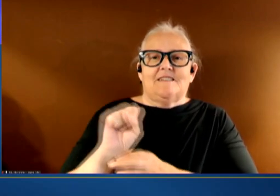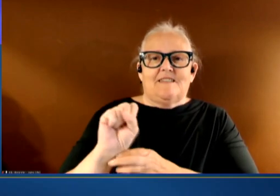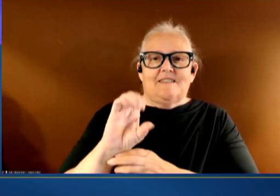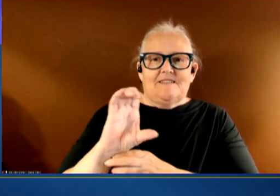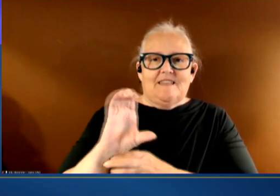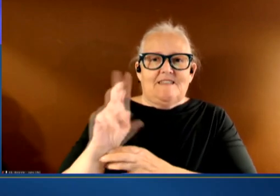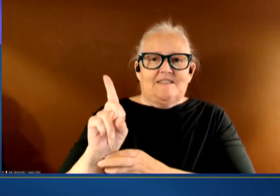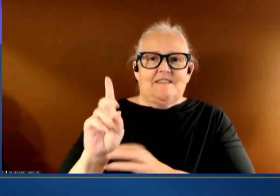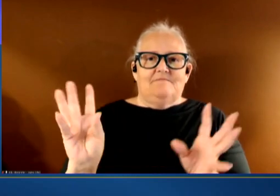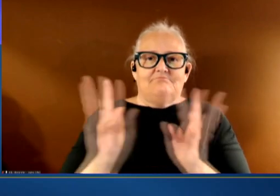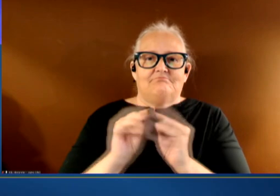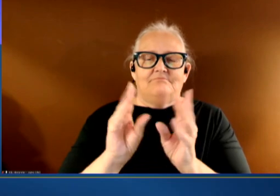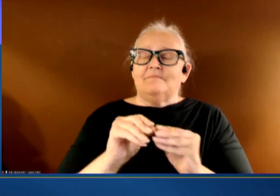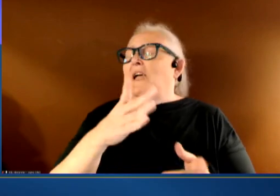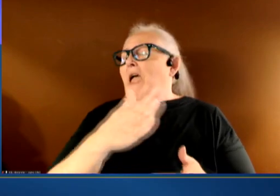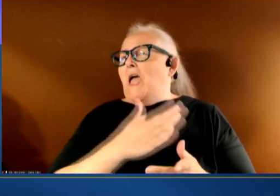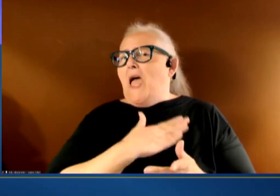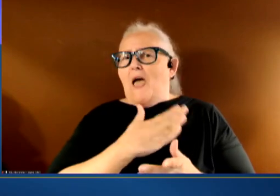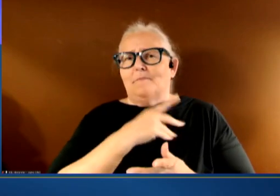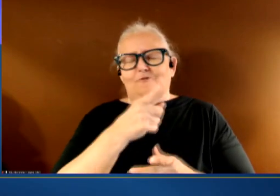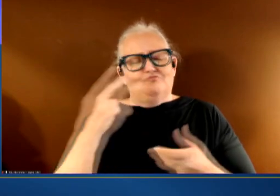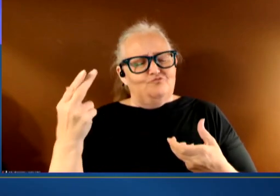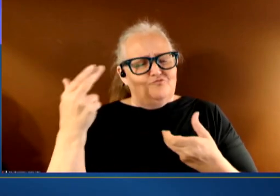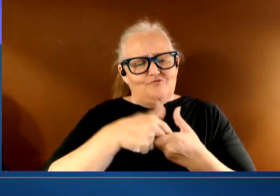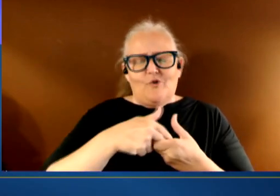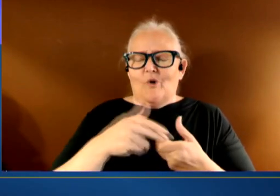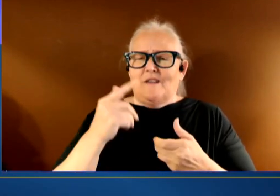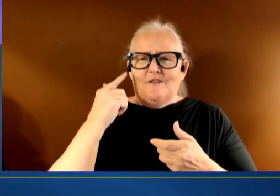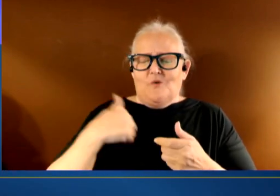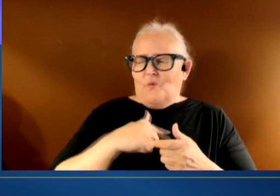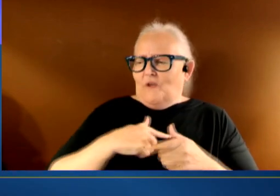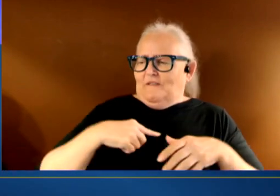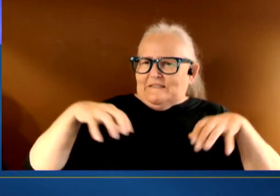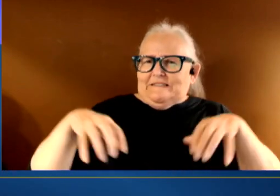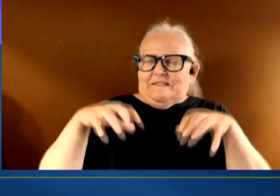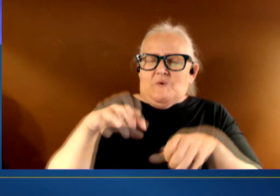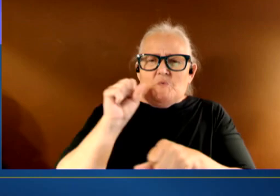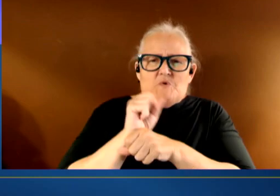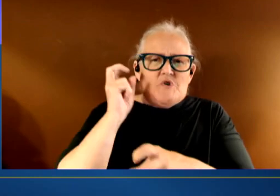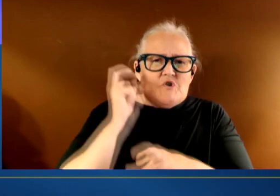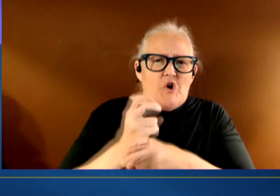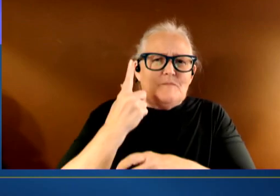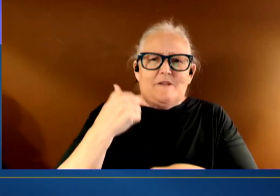love for a number of my colleagues, and we are so proud of the prioritization of this issue